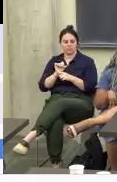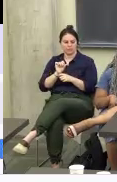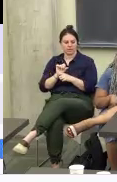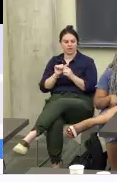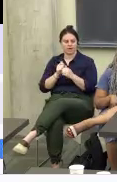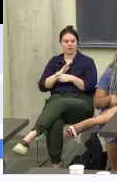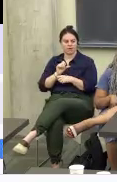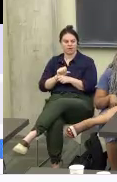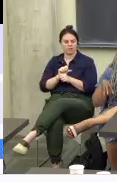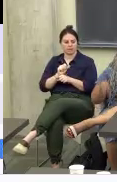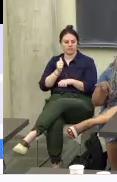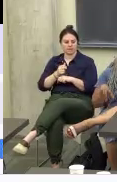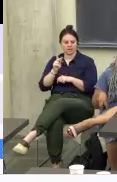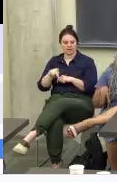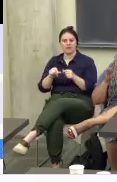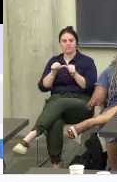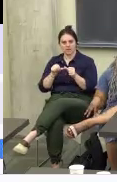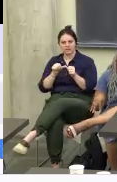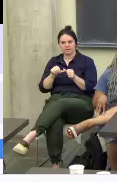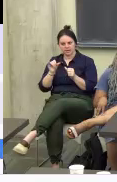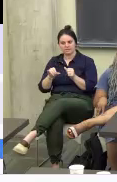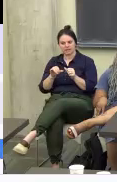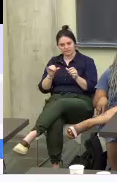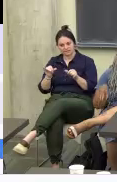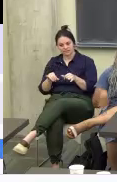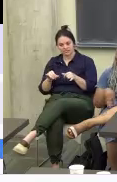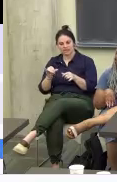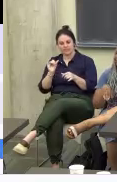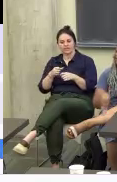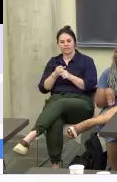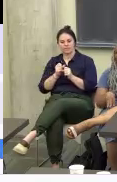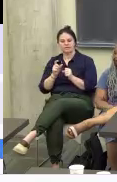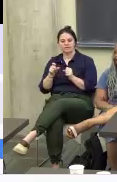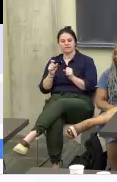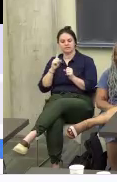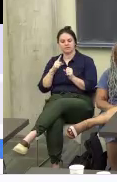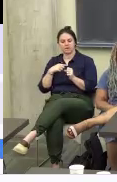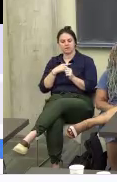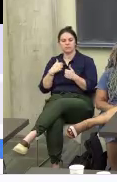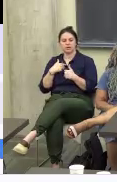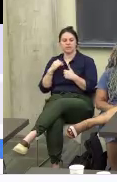Is set up, maintains the system that makes it necessary for us to have that work.